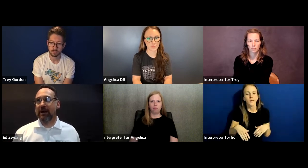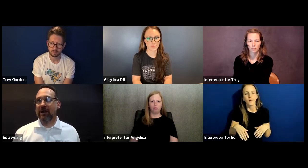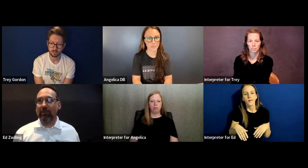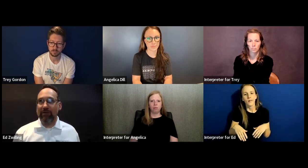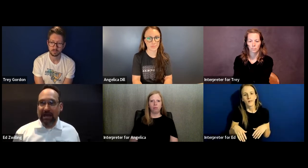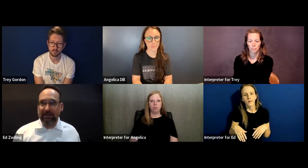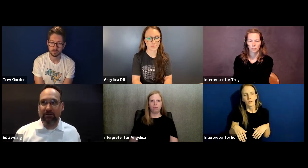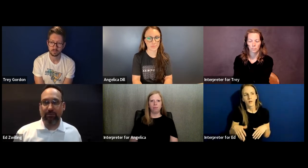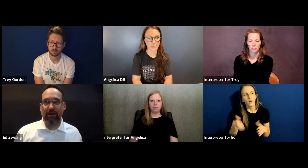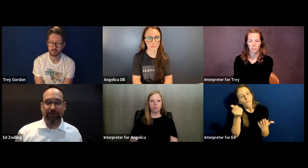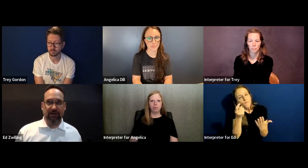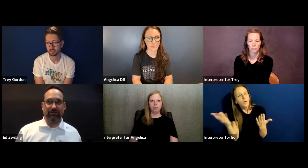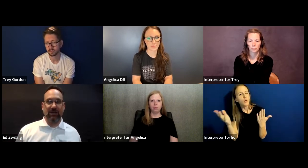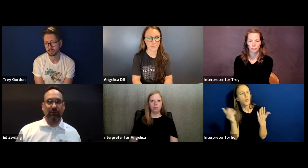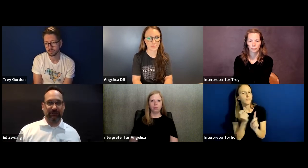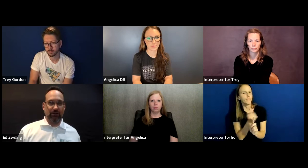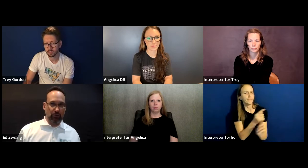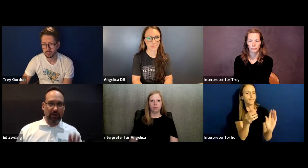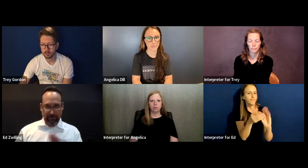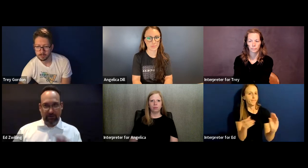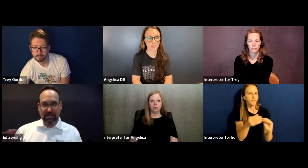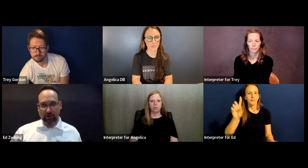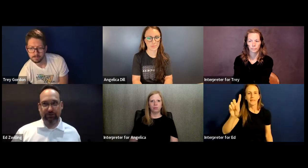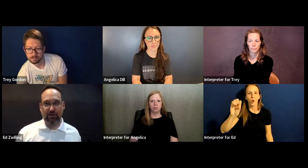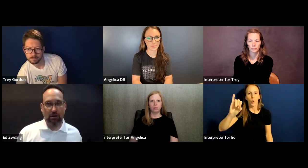a couple of anecdotes about the doj which who doj and ocr